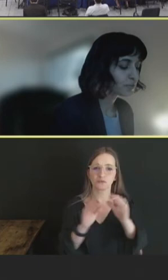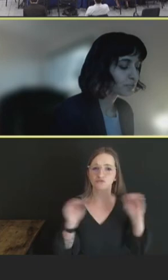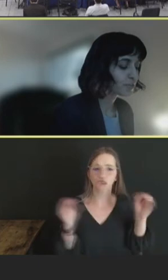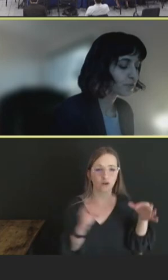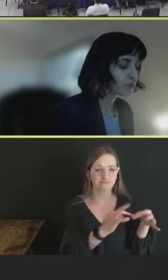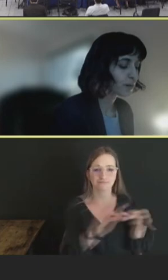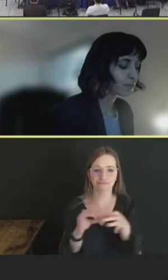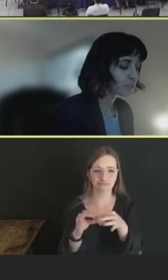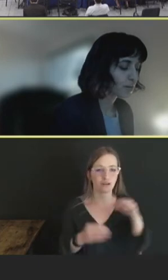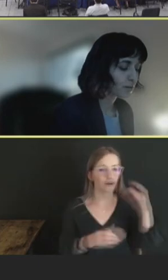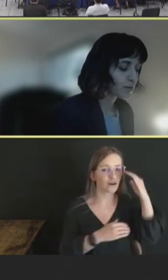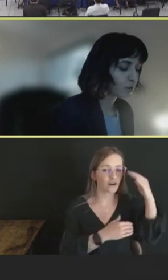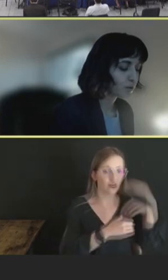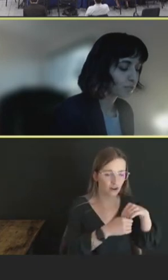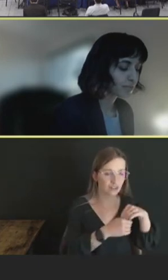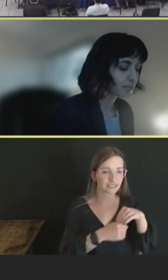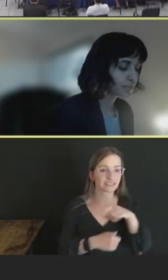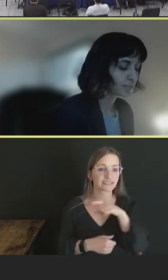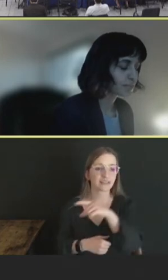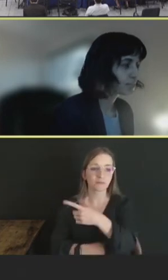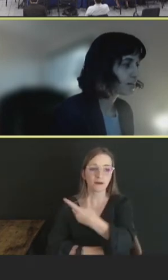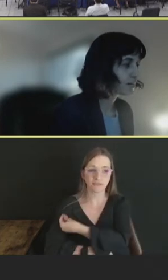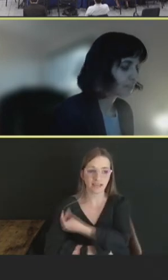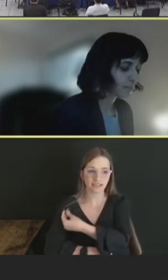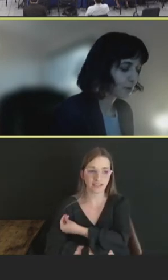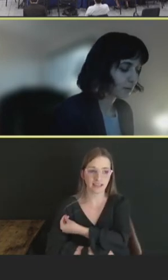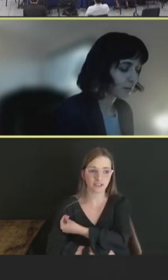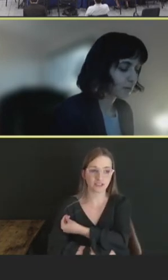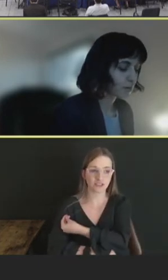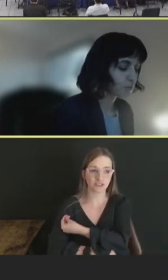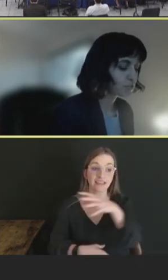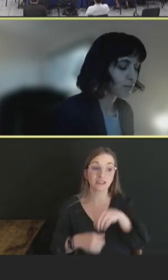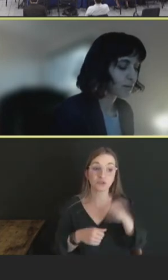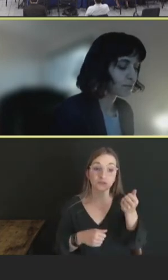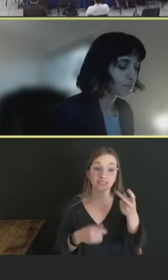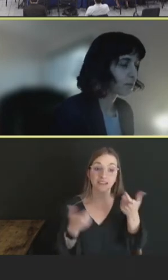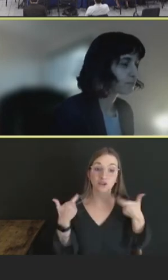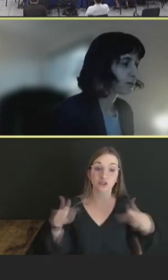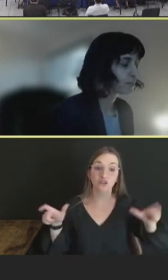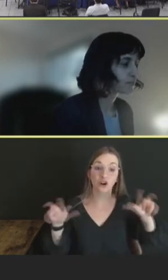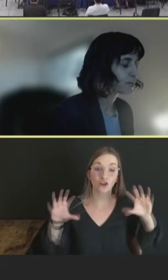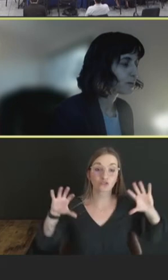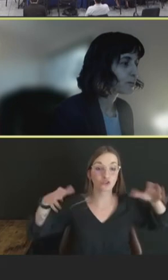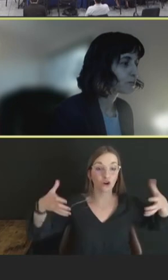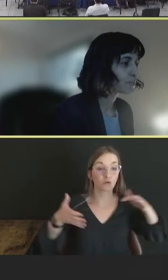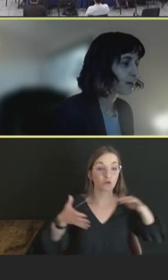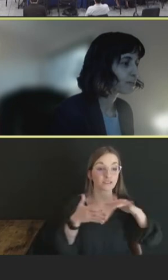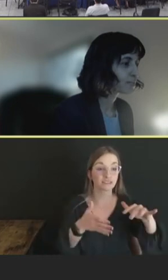include several large cohort studies done in Denmark, which involved hundreds of thousands